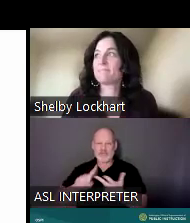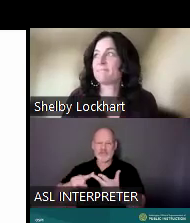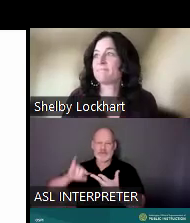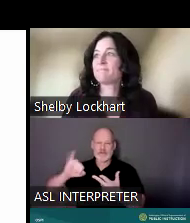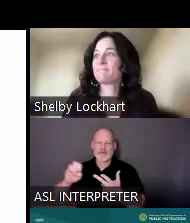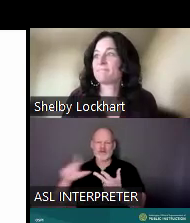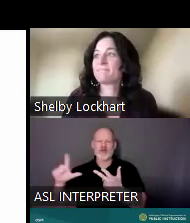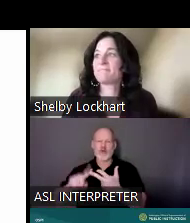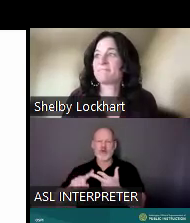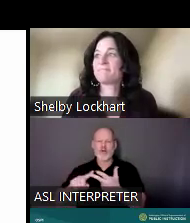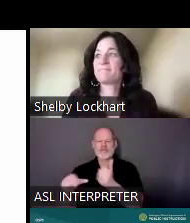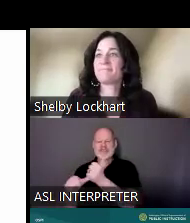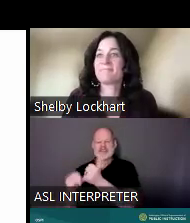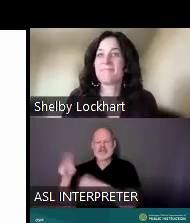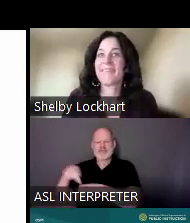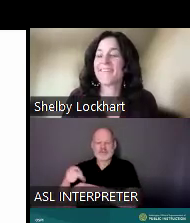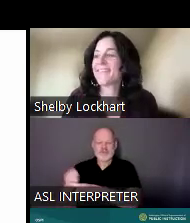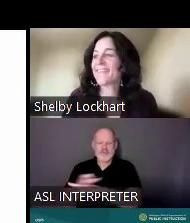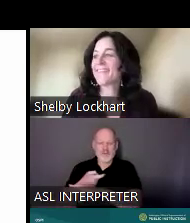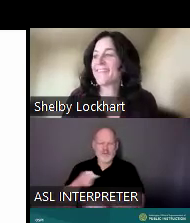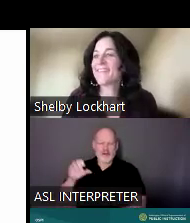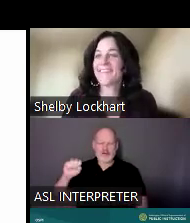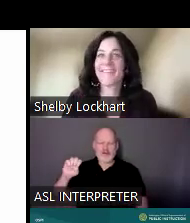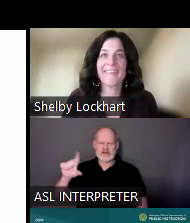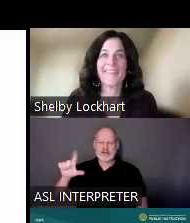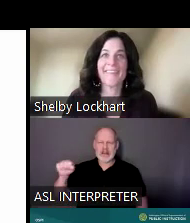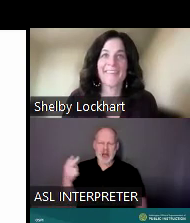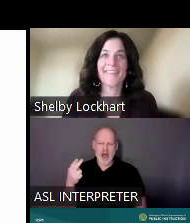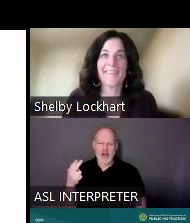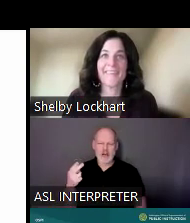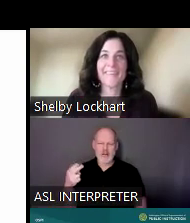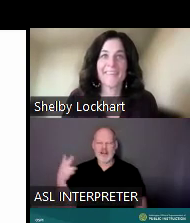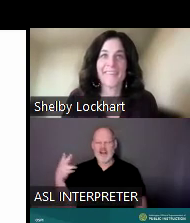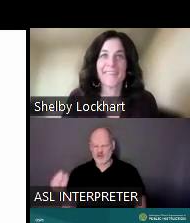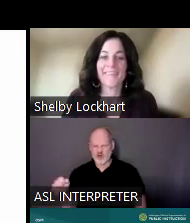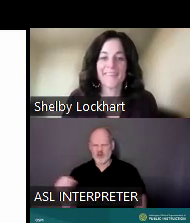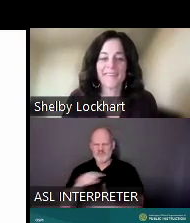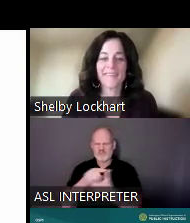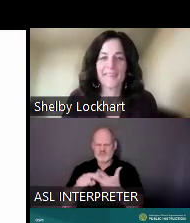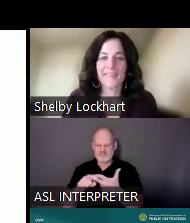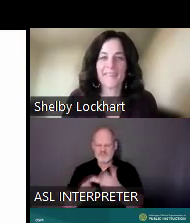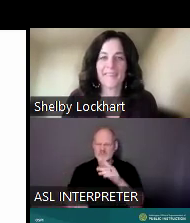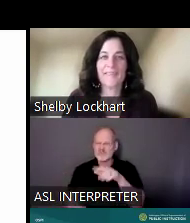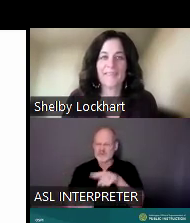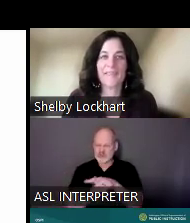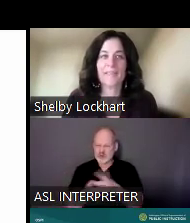assistant principal from Selah High School here to share about their work in attendance.